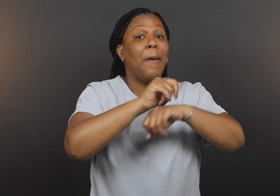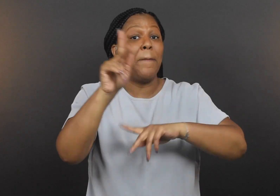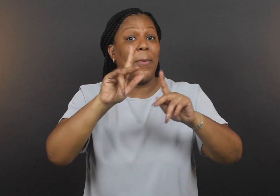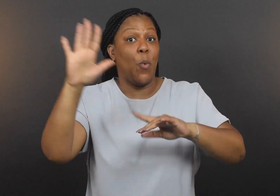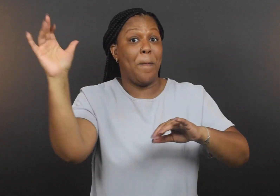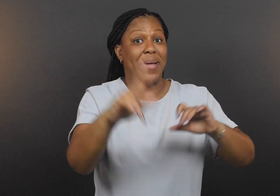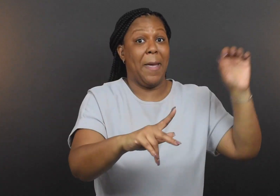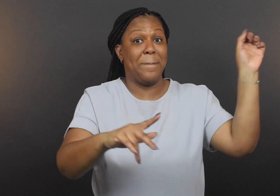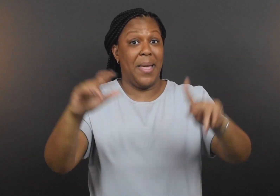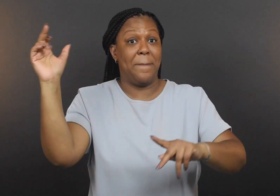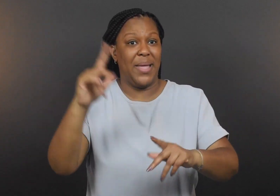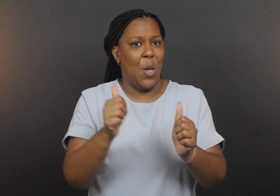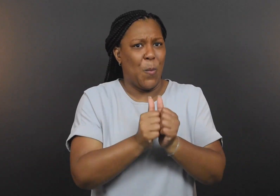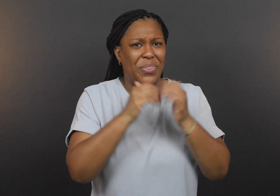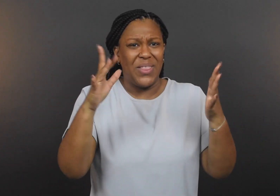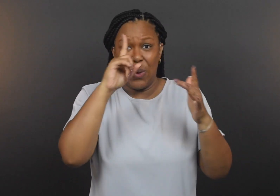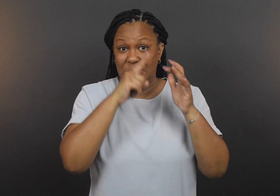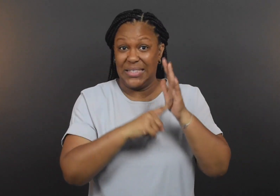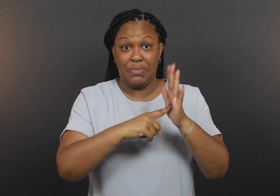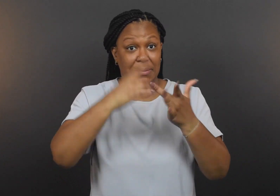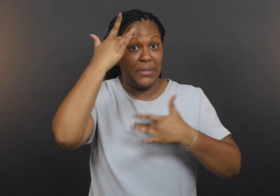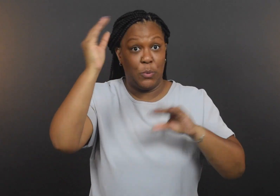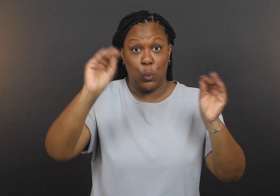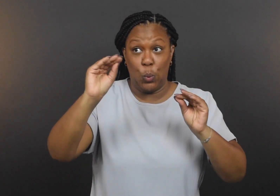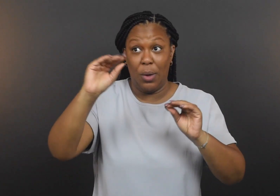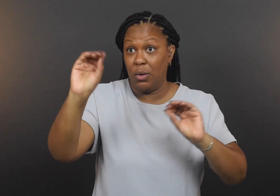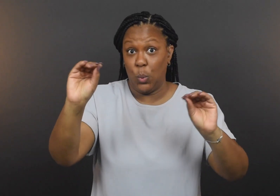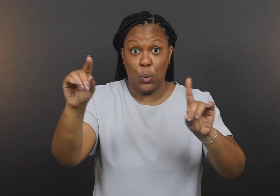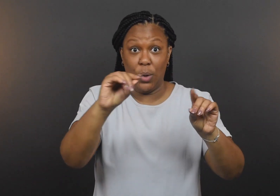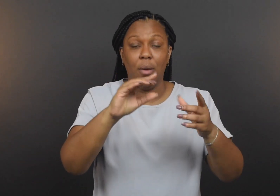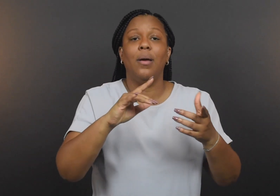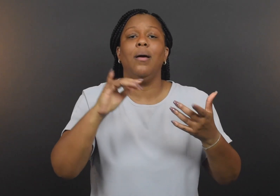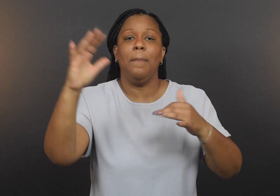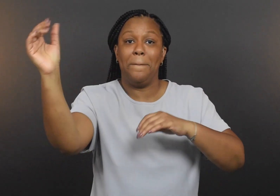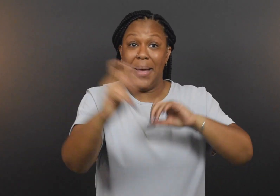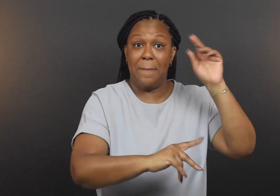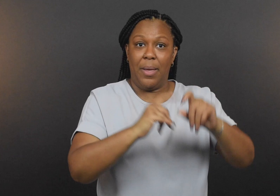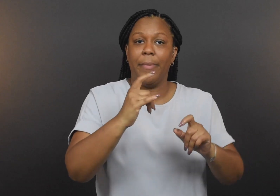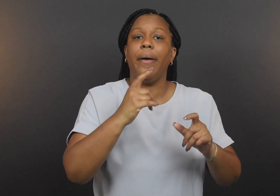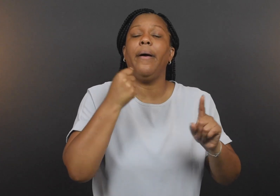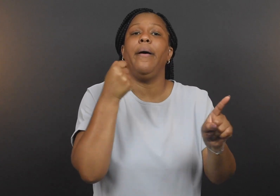Though most evacuees returned without symptoms, some became ill.